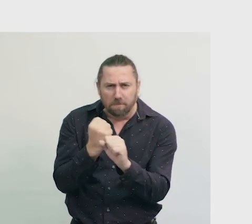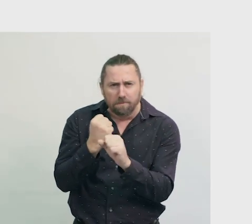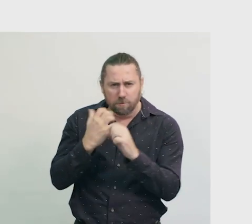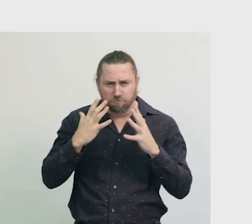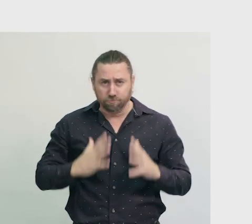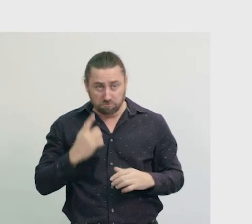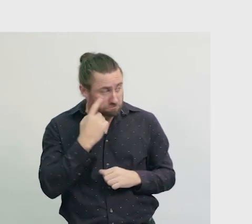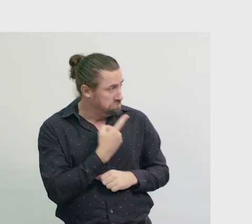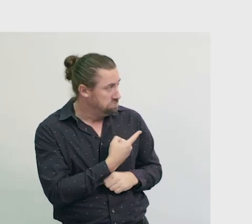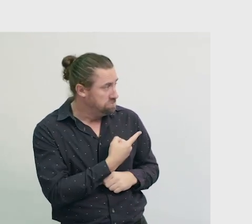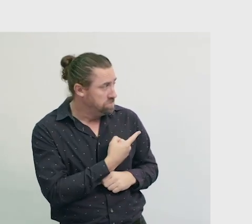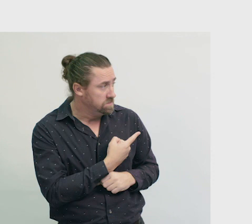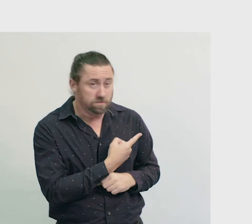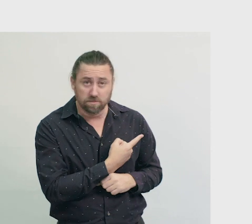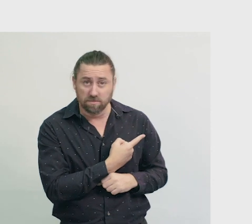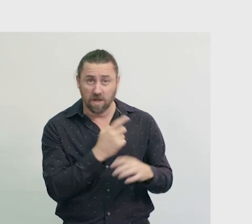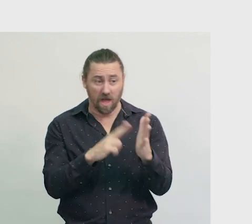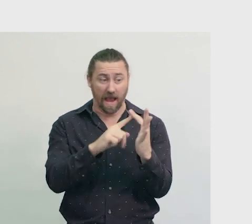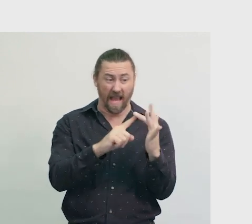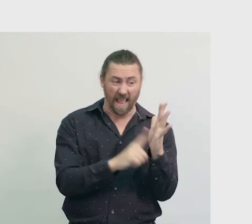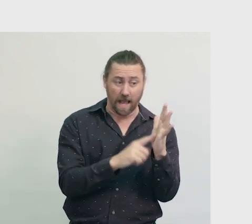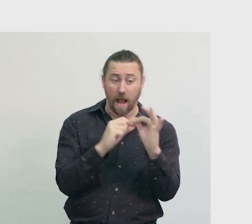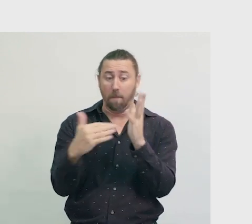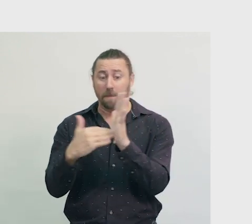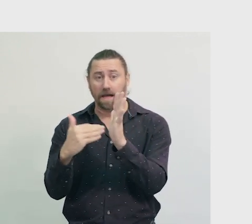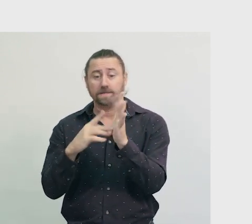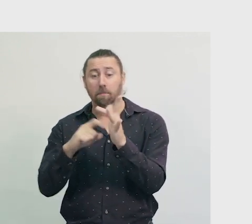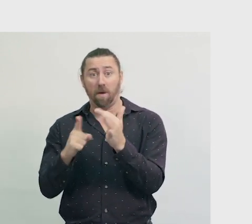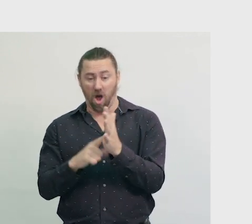This photo shows the type of spacesuit worn by Neil, Buzz and Michael.